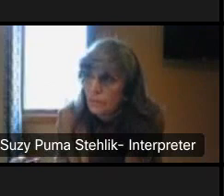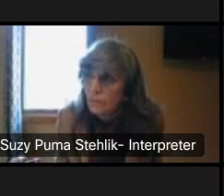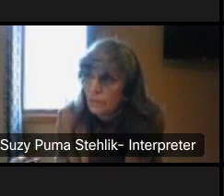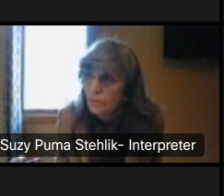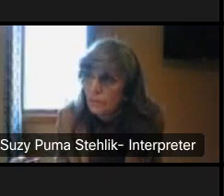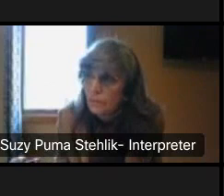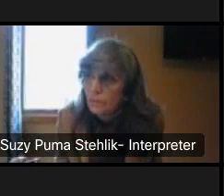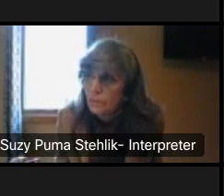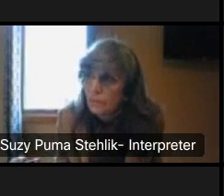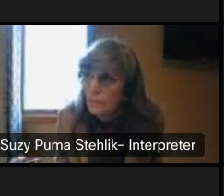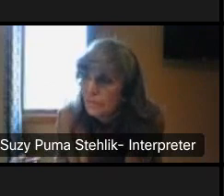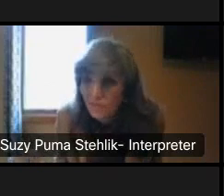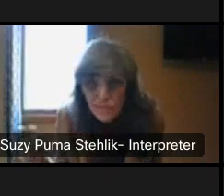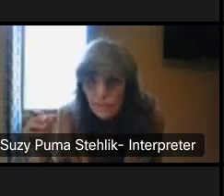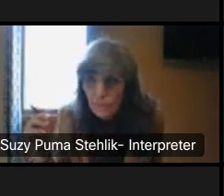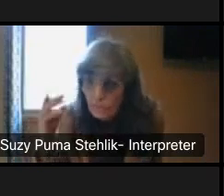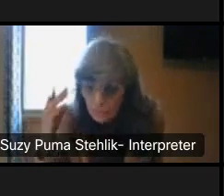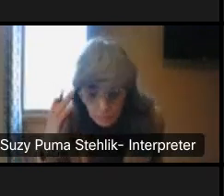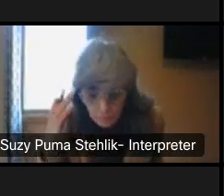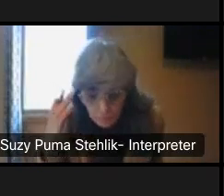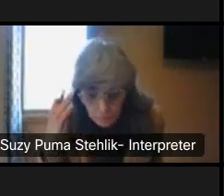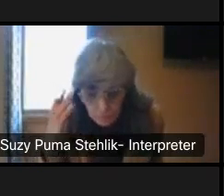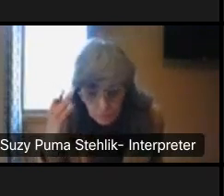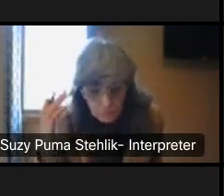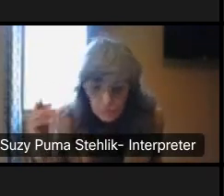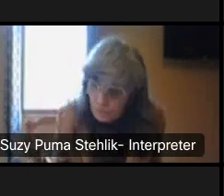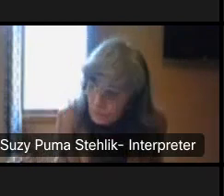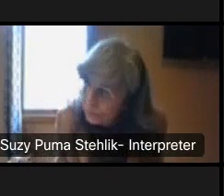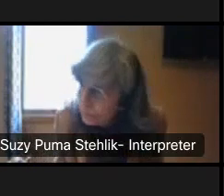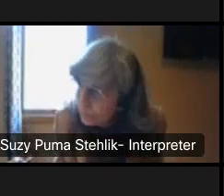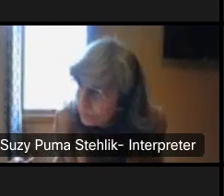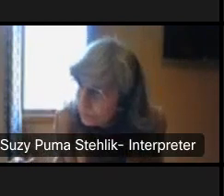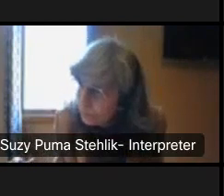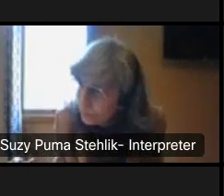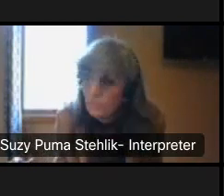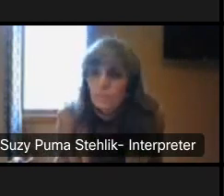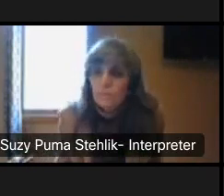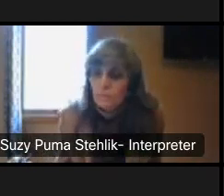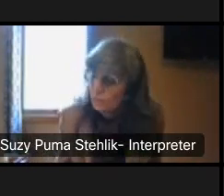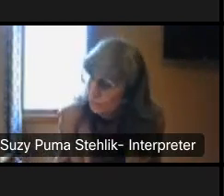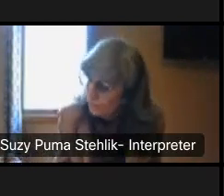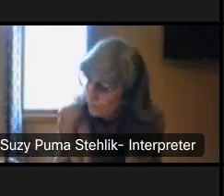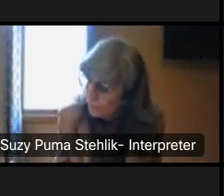When when if the variance is granted and we.